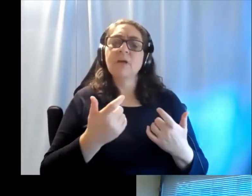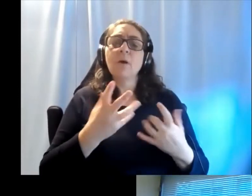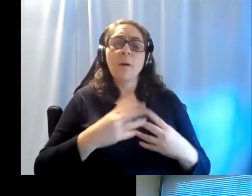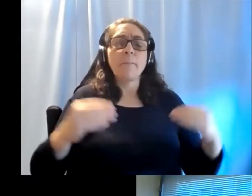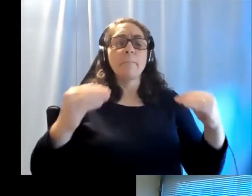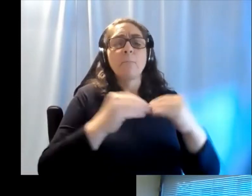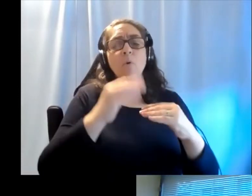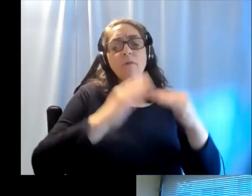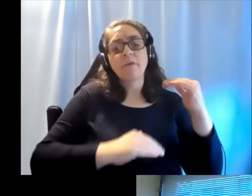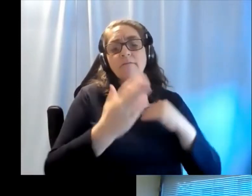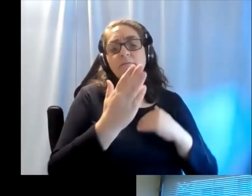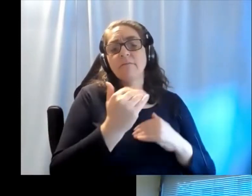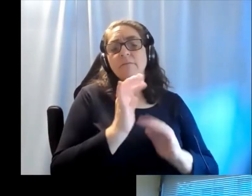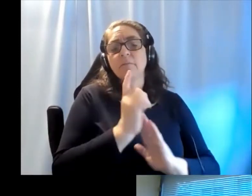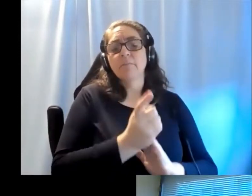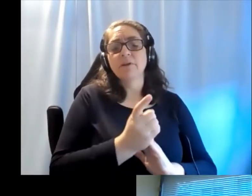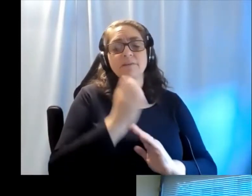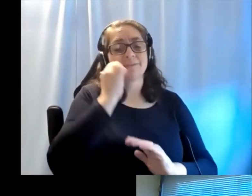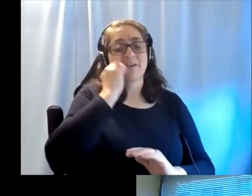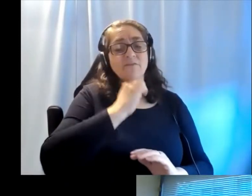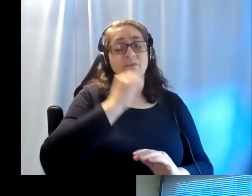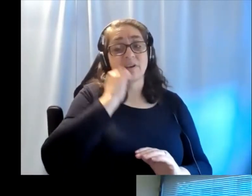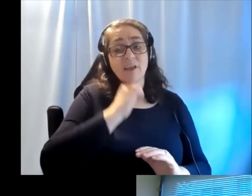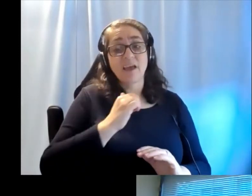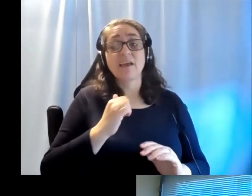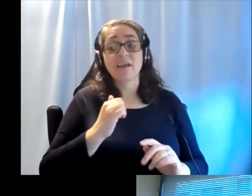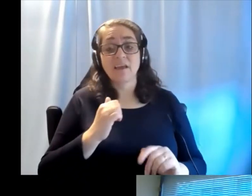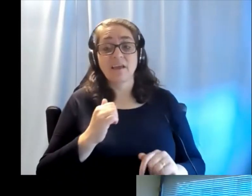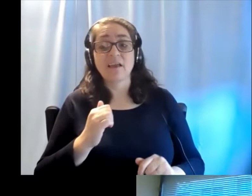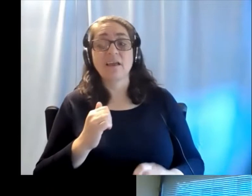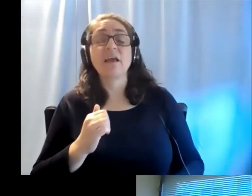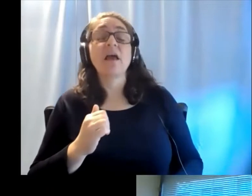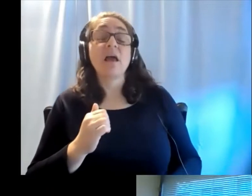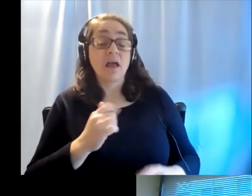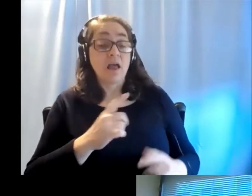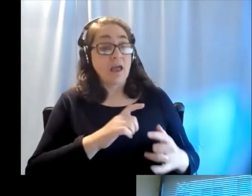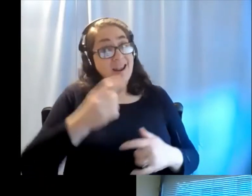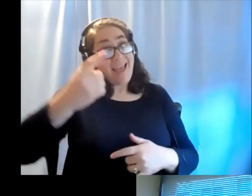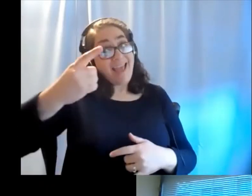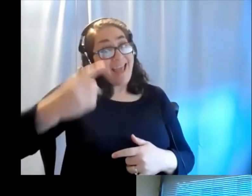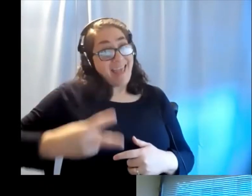Half of those reported that they were routinely being exposed to that kind of sound level,